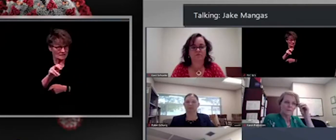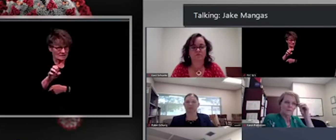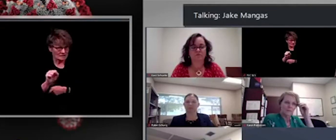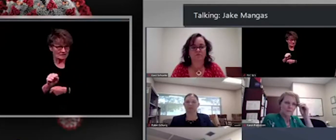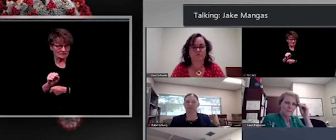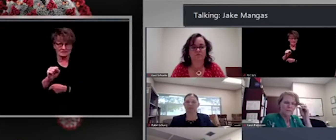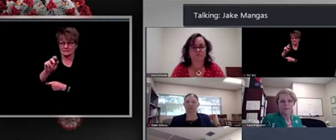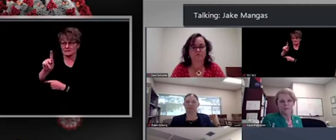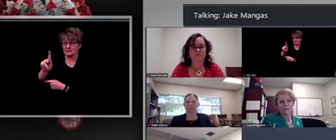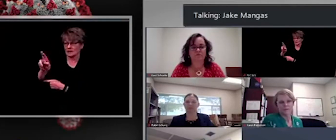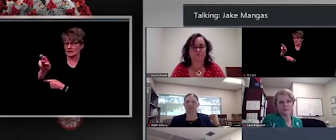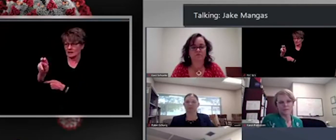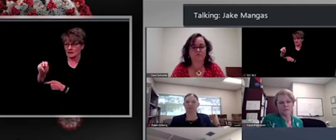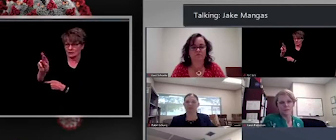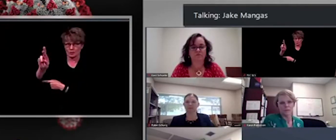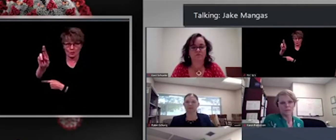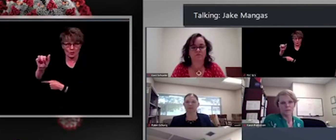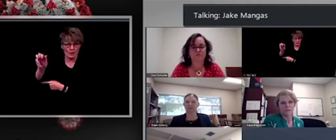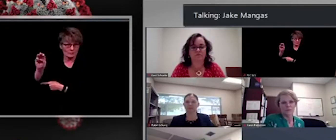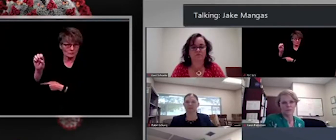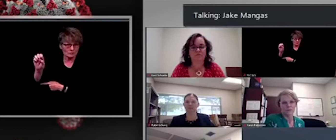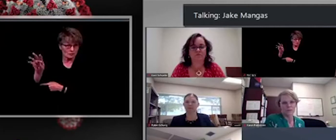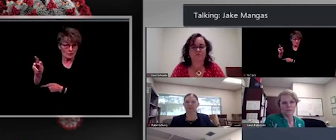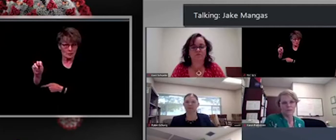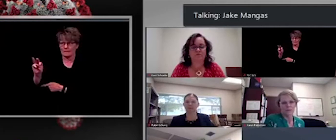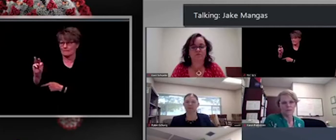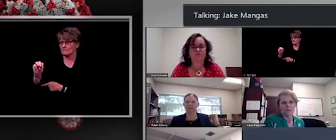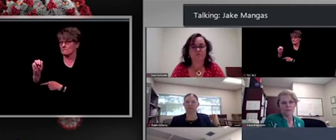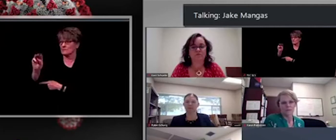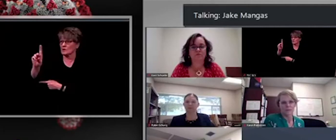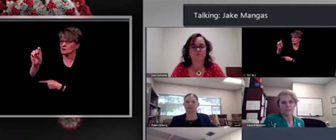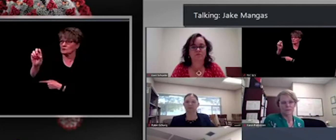Ewert for everything that you all have done and working with the state on a statewide